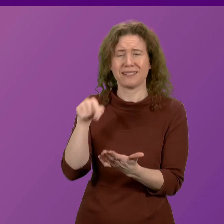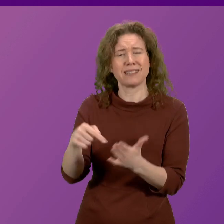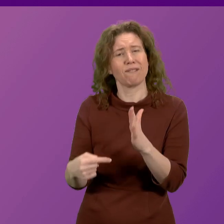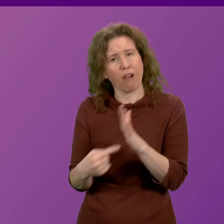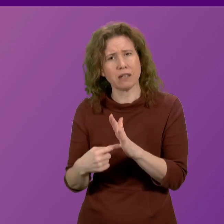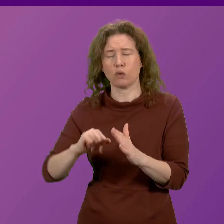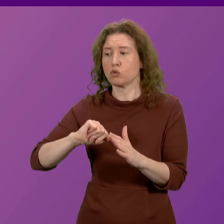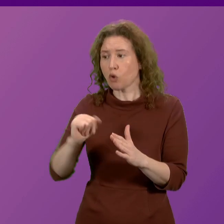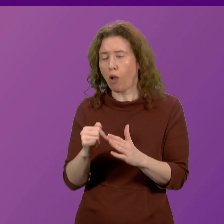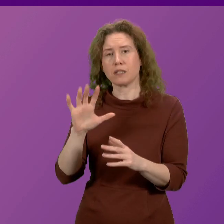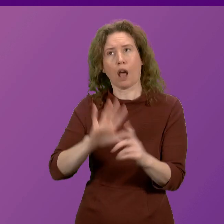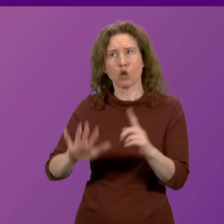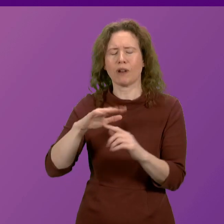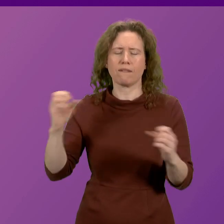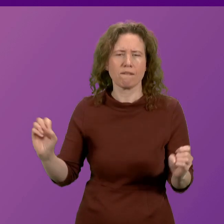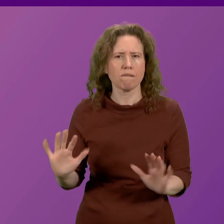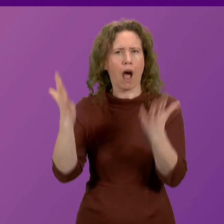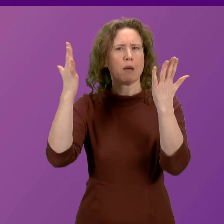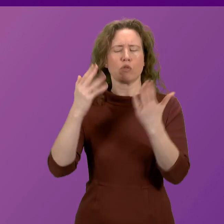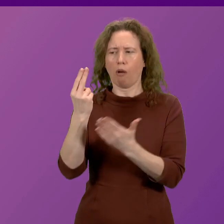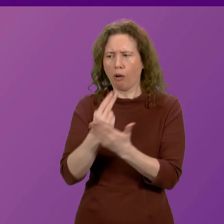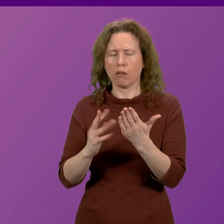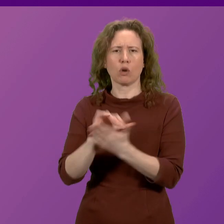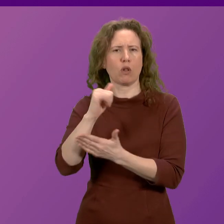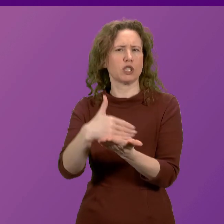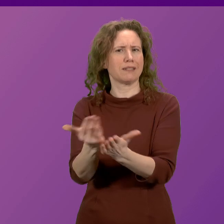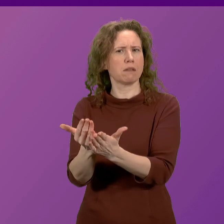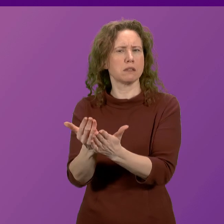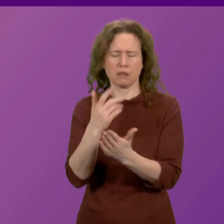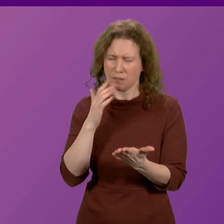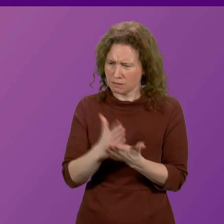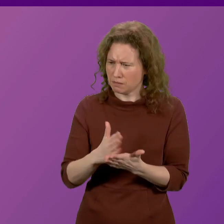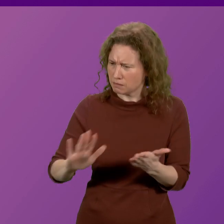Scotland has a vibrant arts and culture sector, and I am delighted that the Government has been